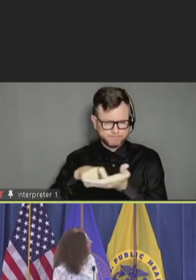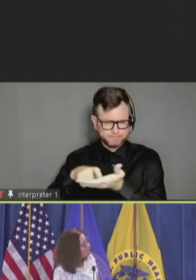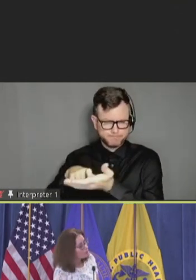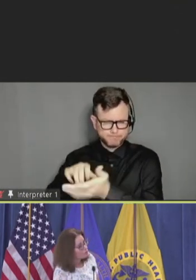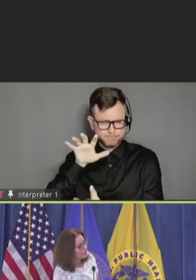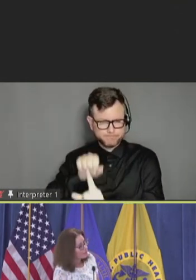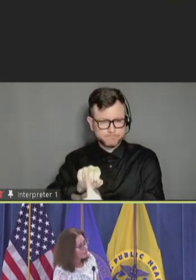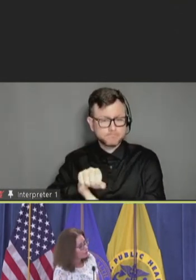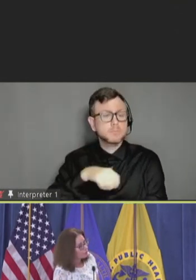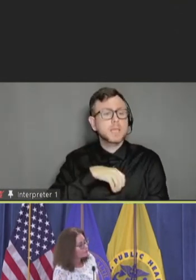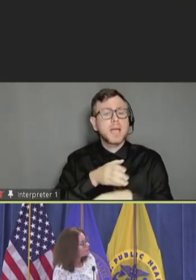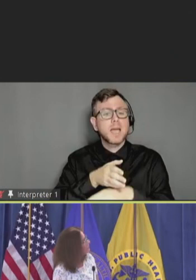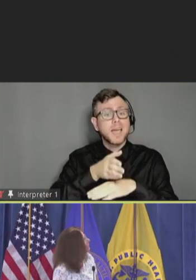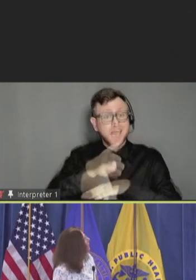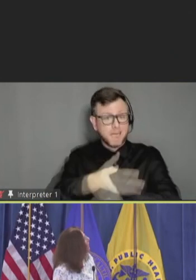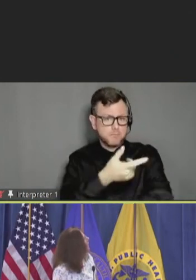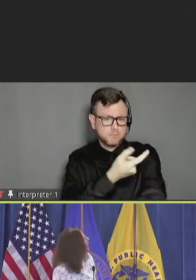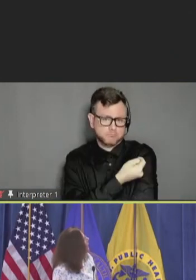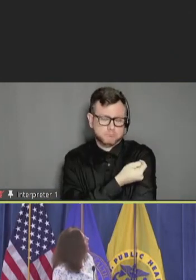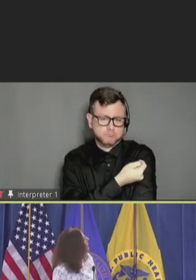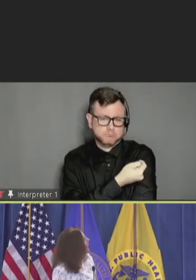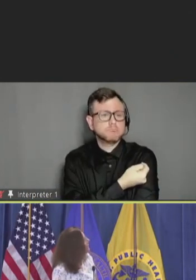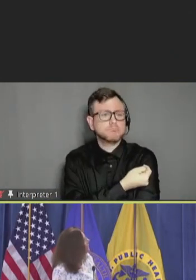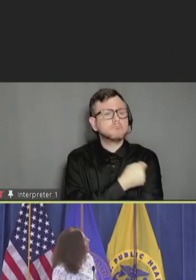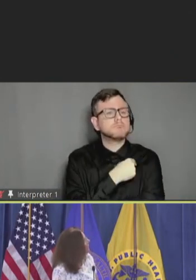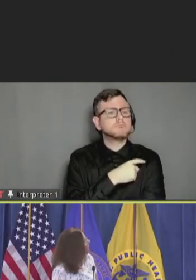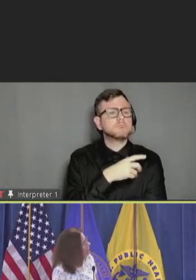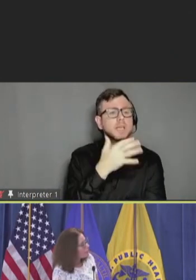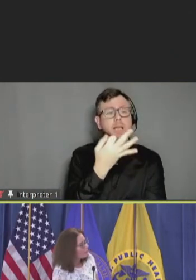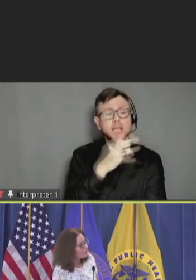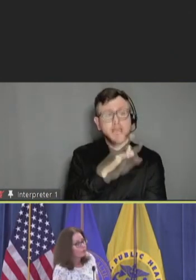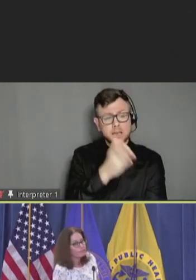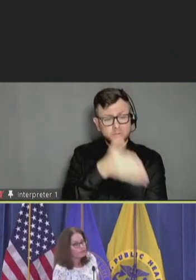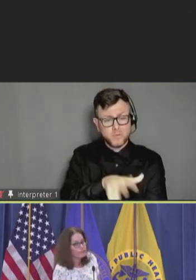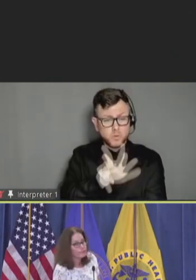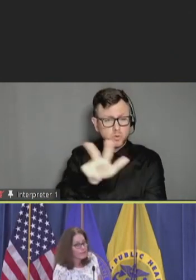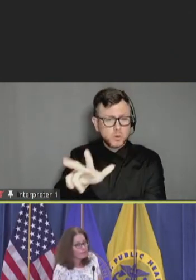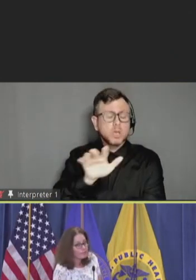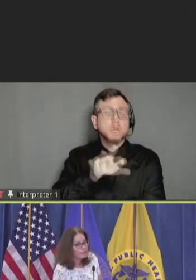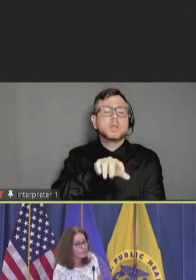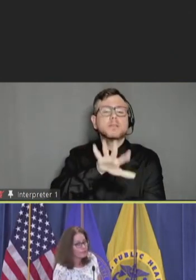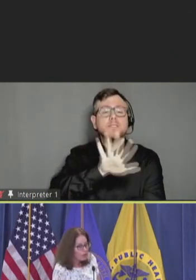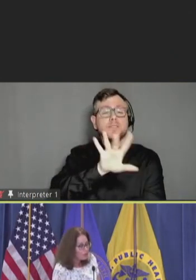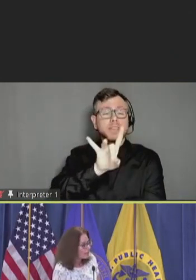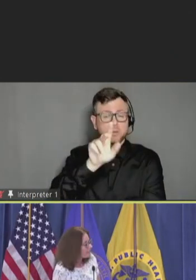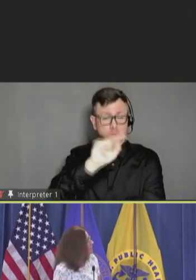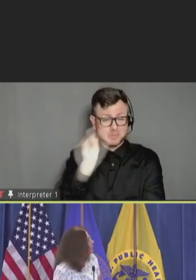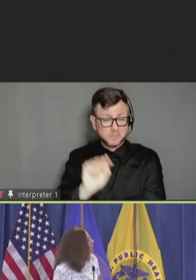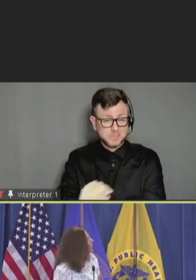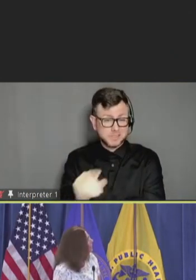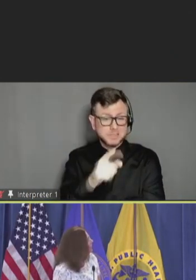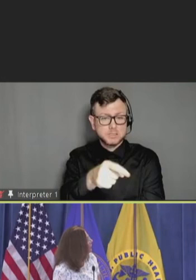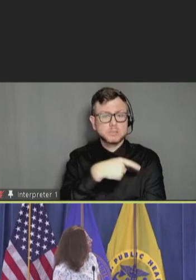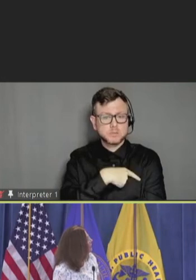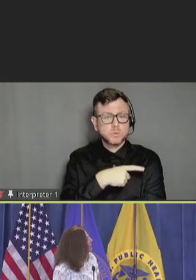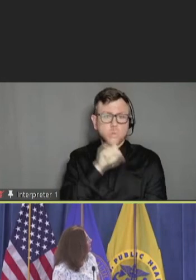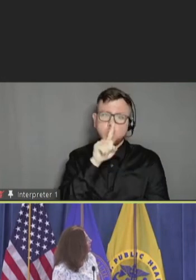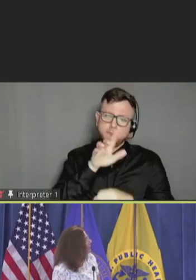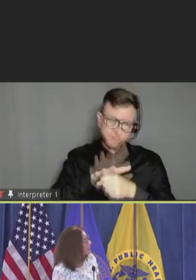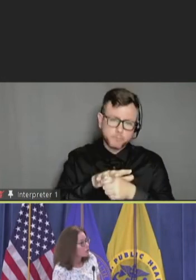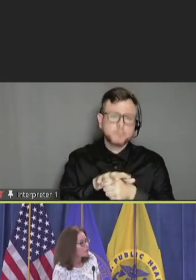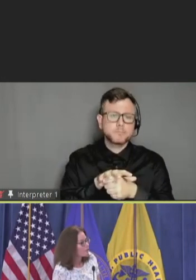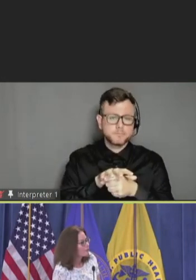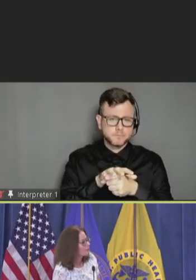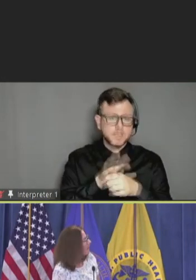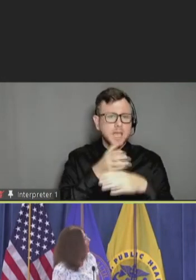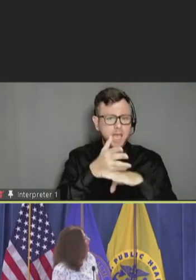They're 19 of the 33, so 58 percent of all cases were confirmed following chart review.